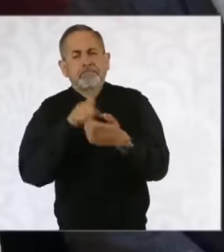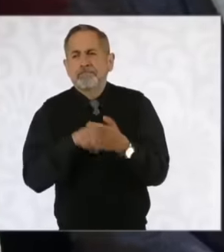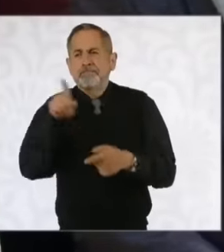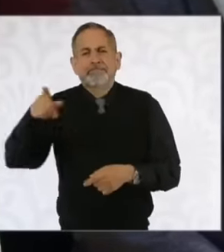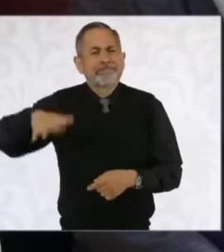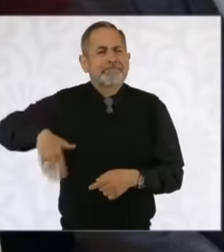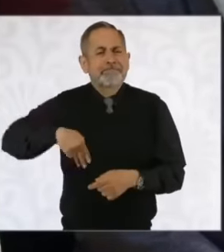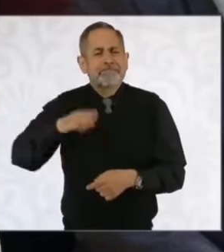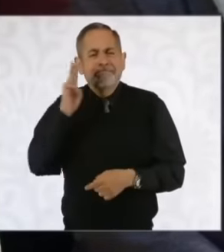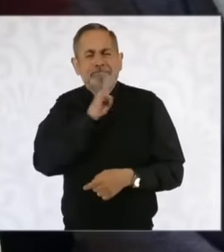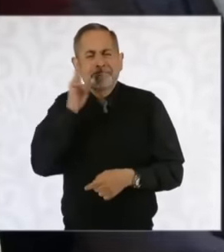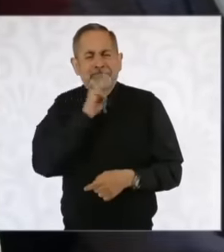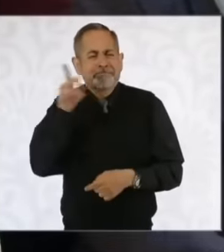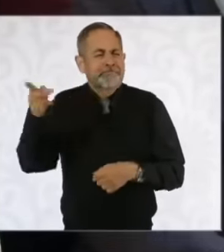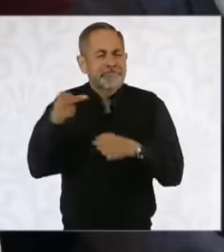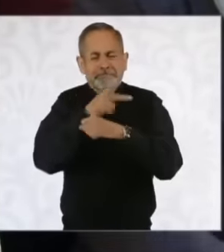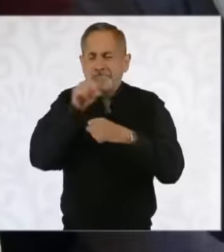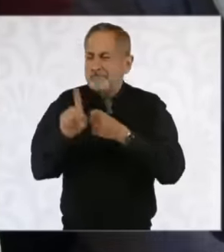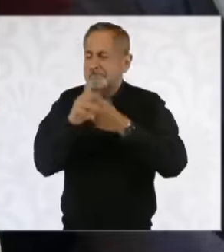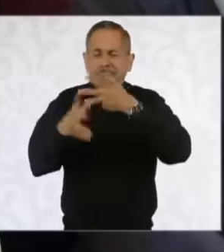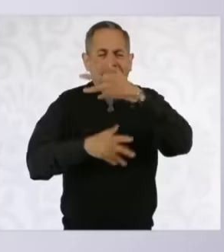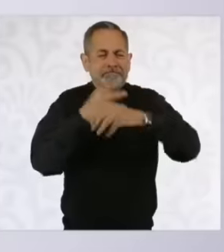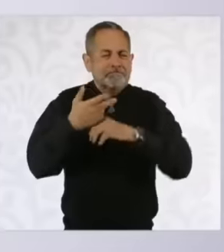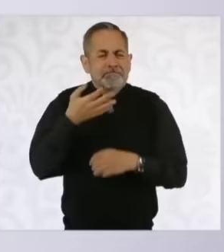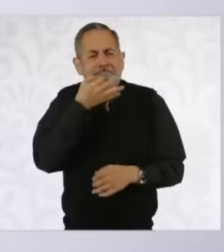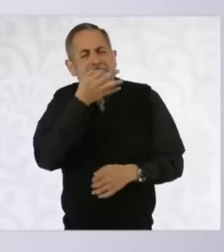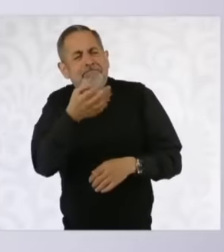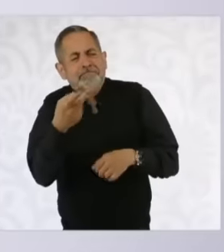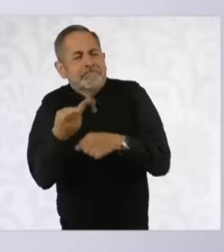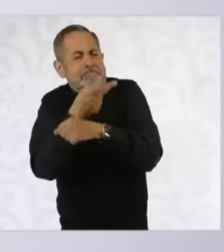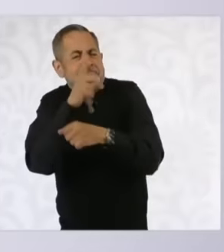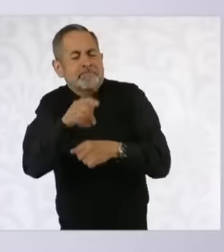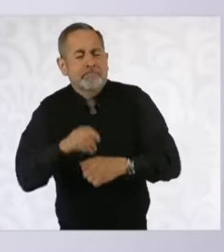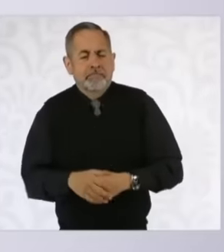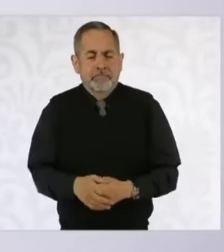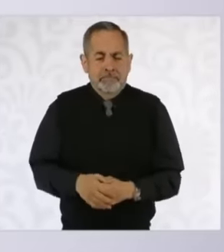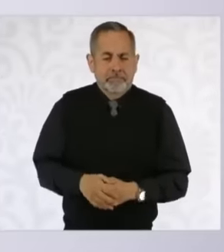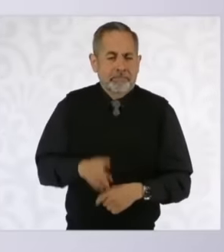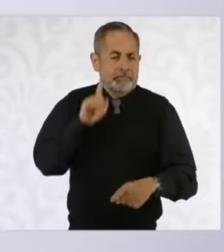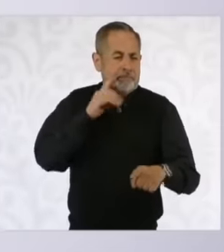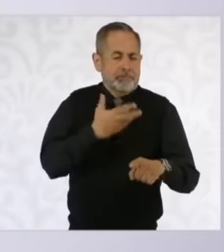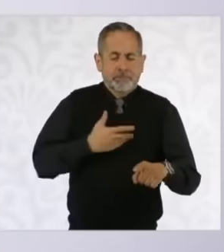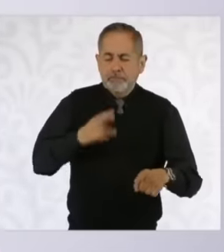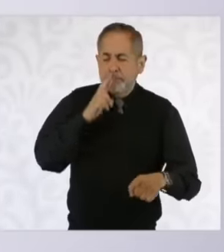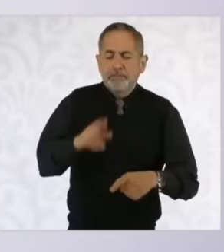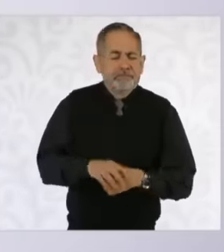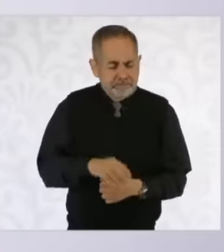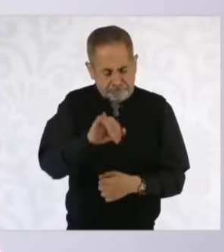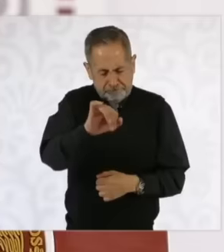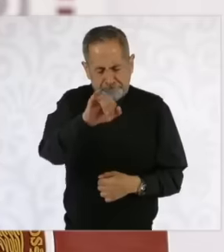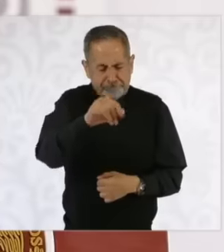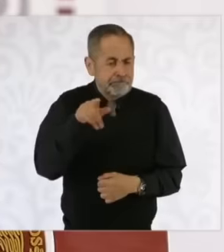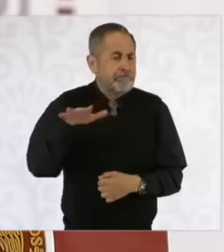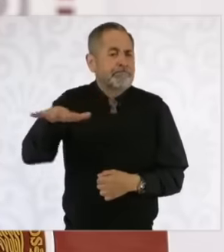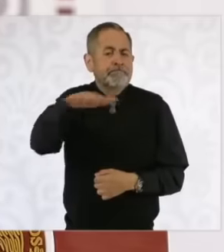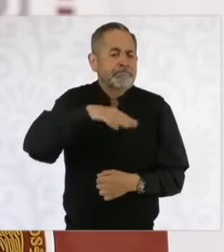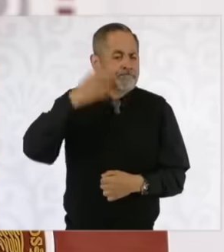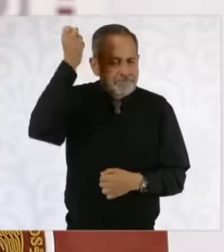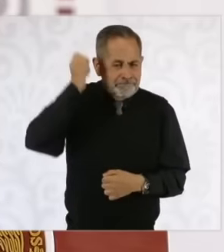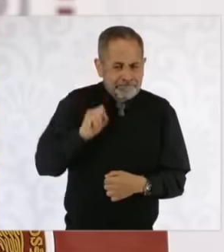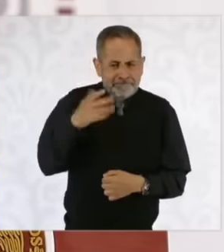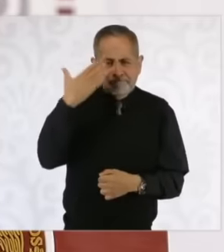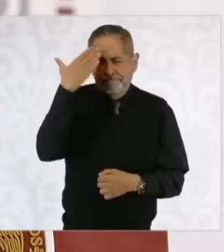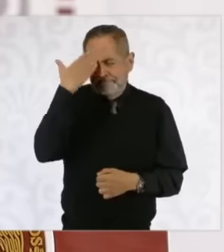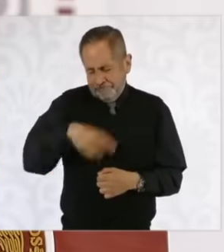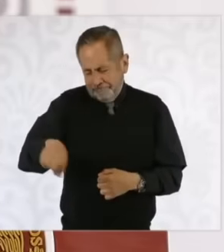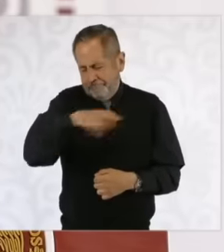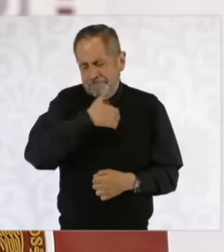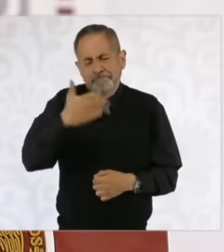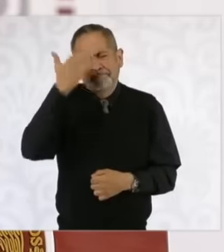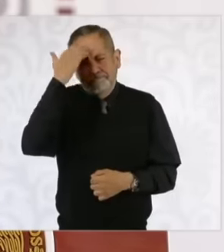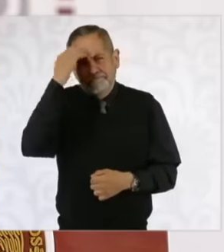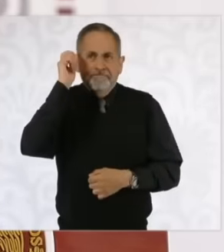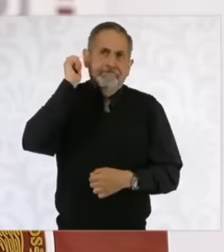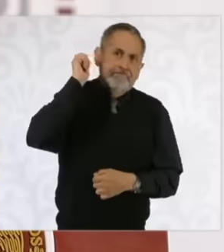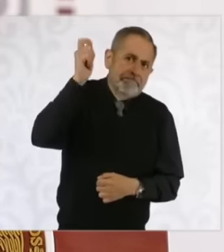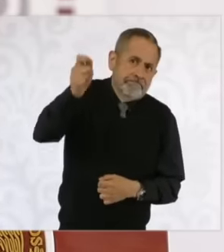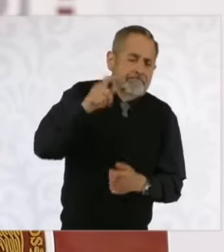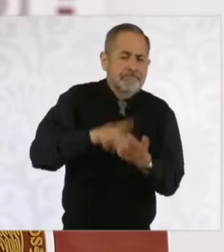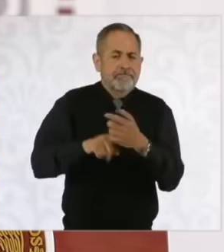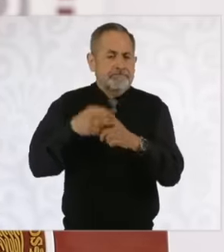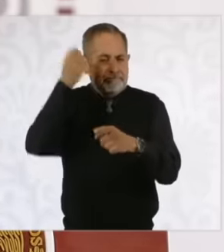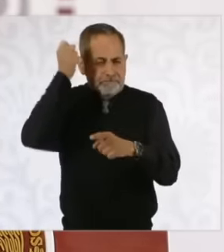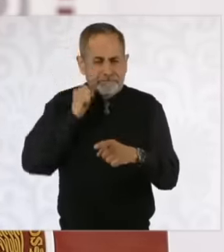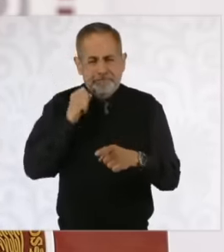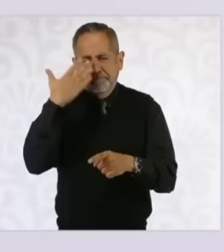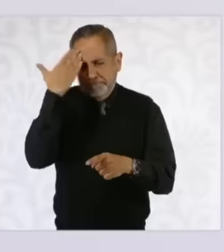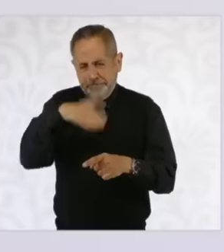what did they inform you in the cabinet? Yes, Sinaloa has a special situation, you know it and